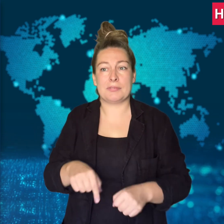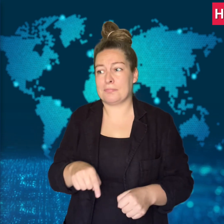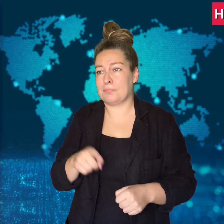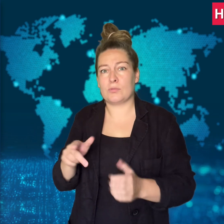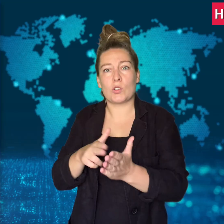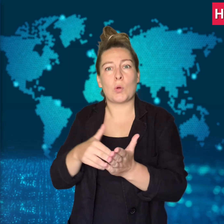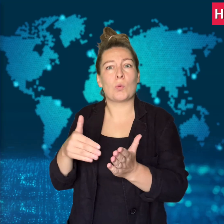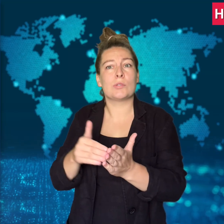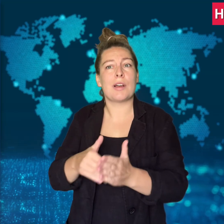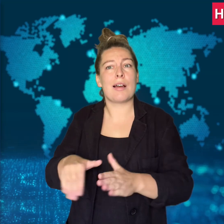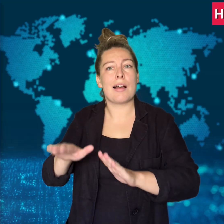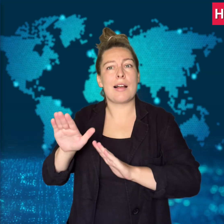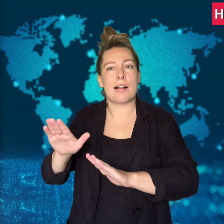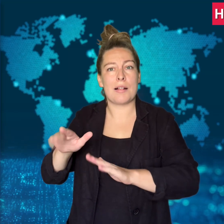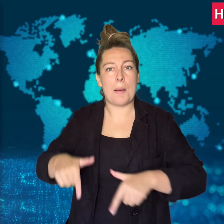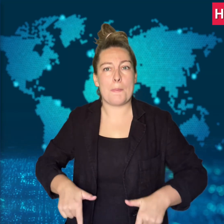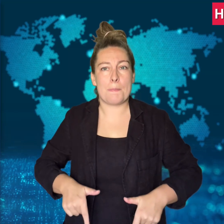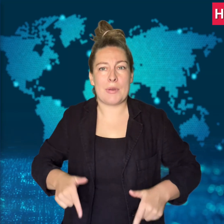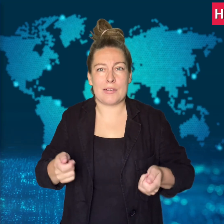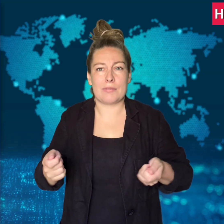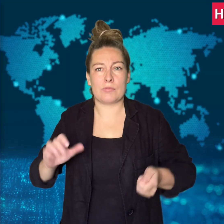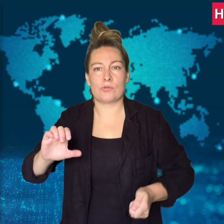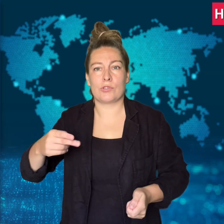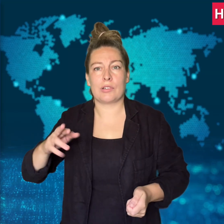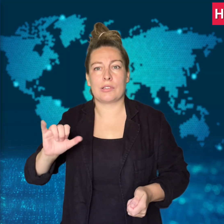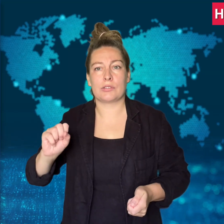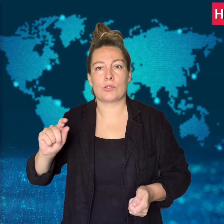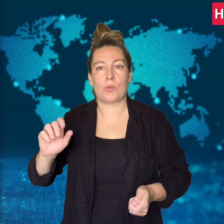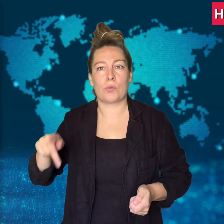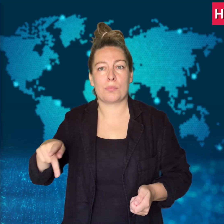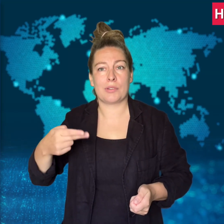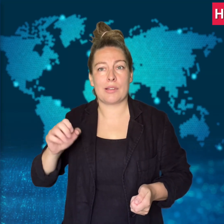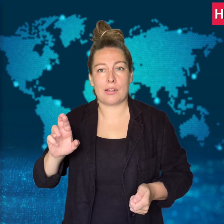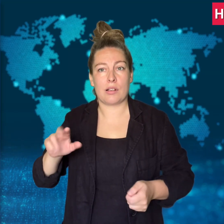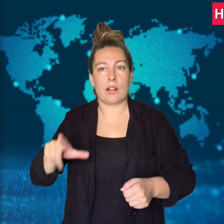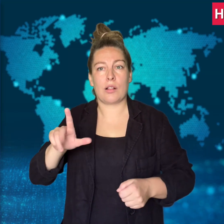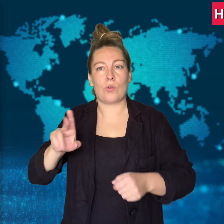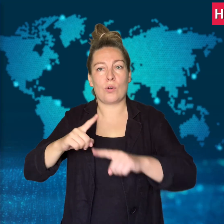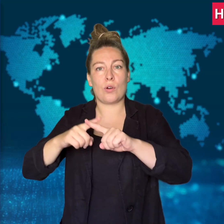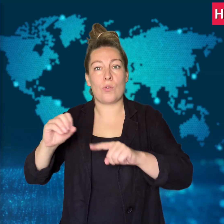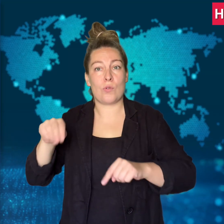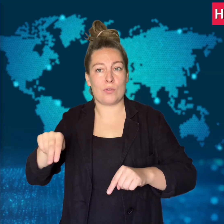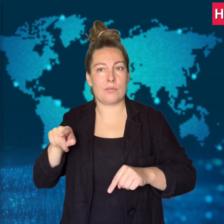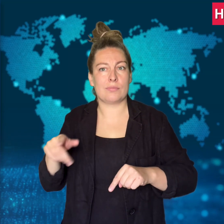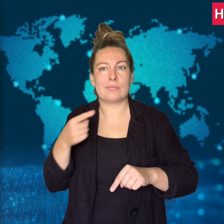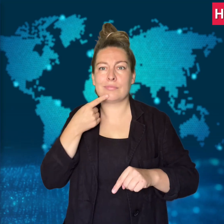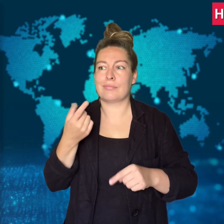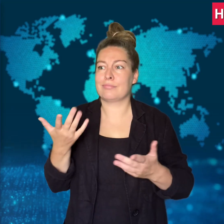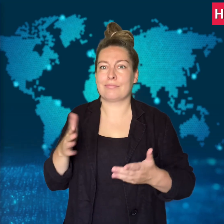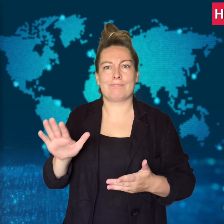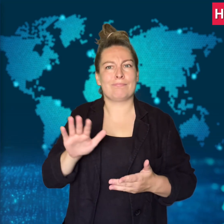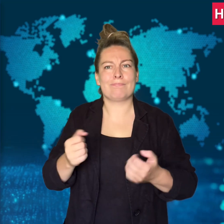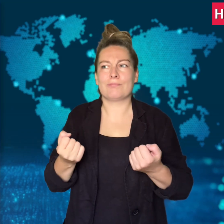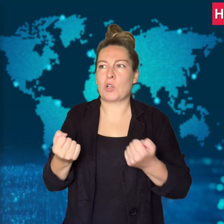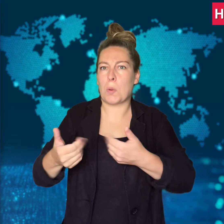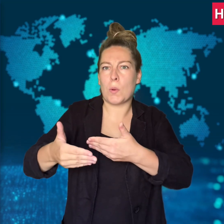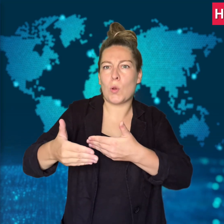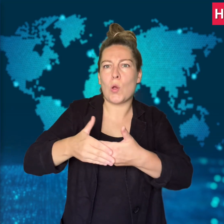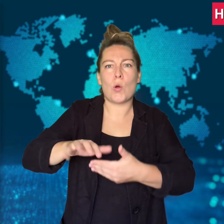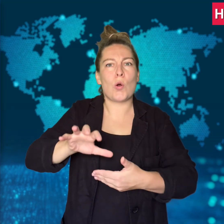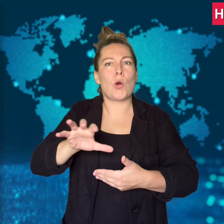Christopher Luxon called Australia its “only ally.” Their joint statement